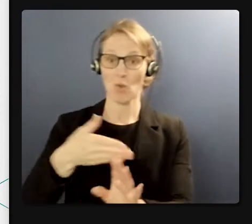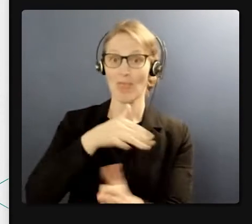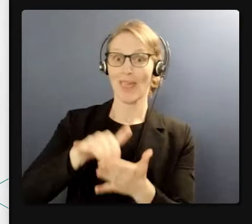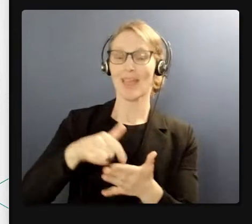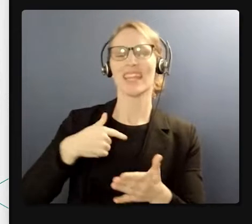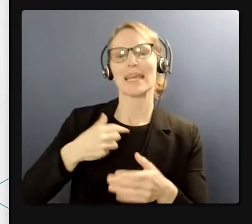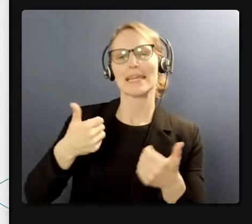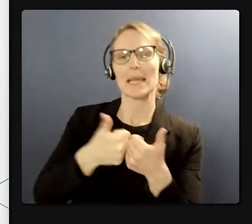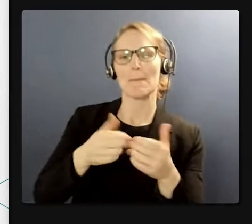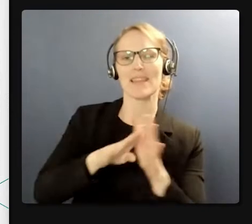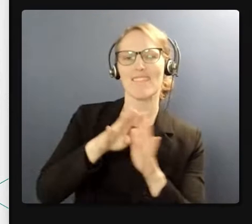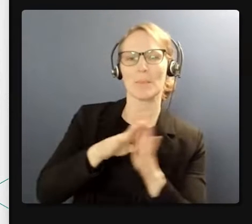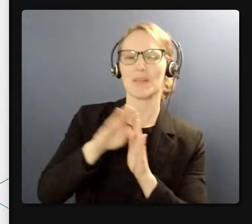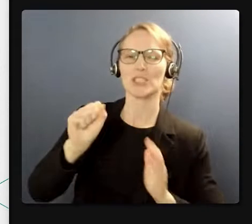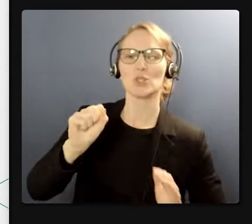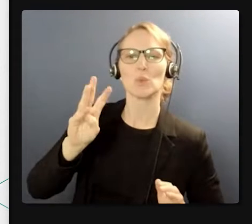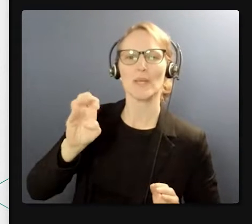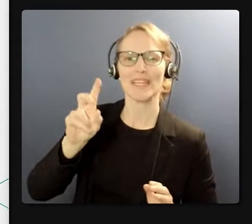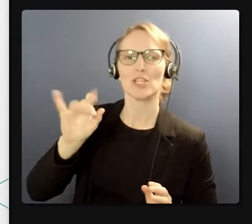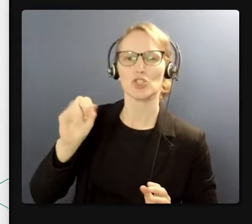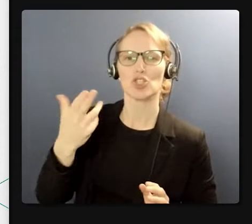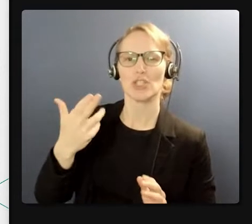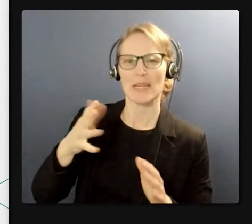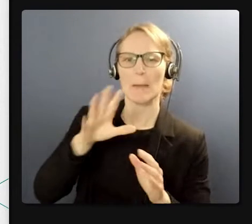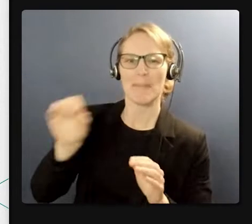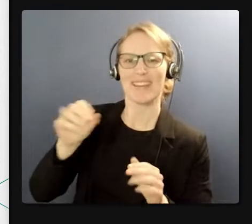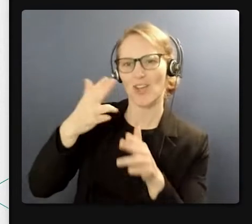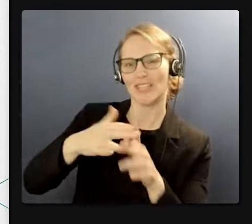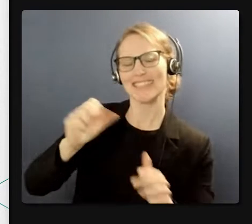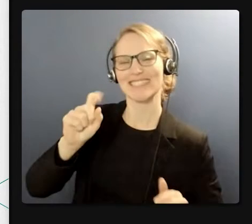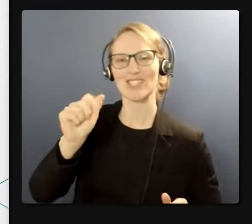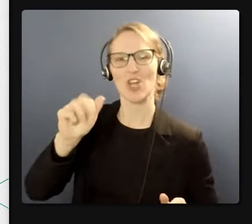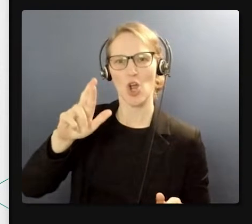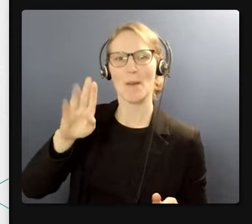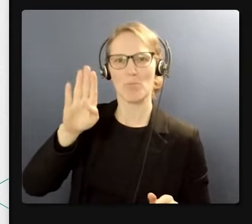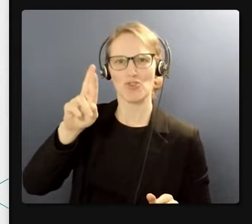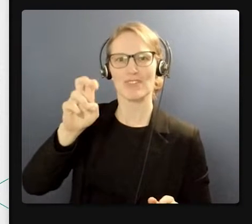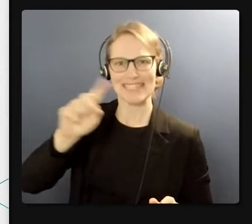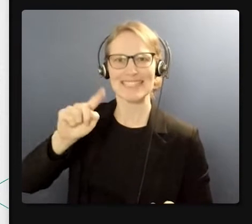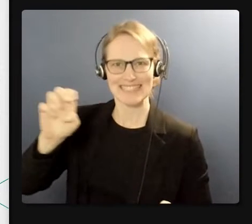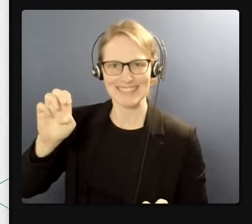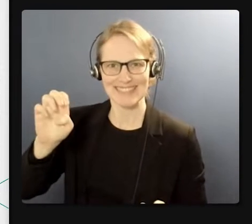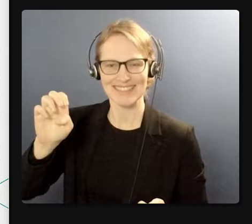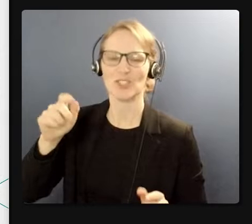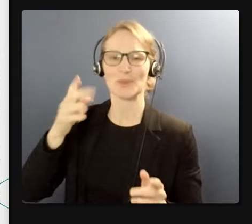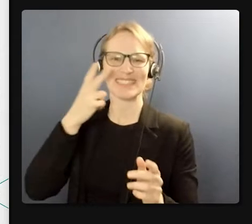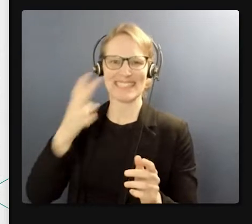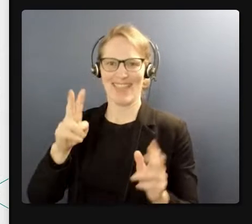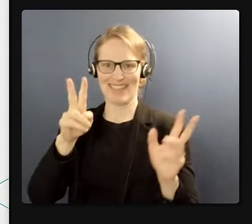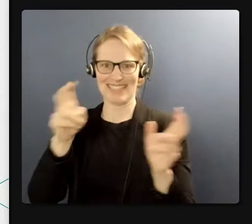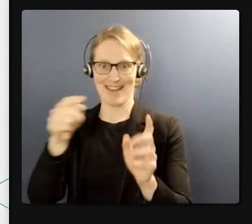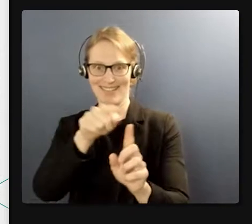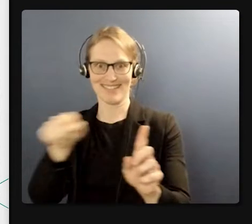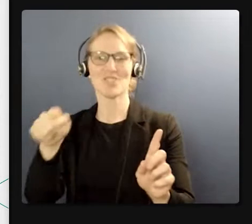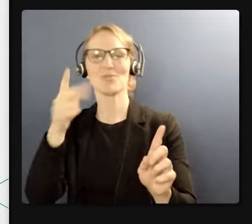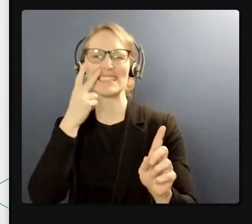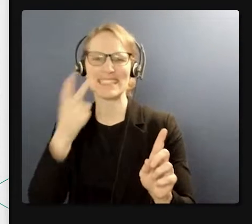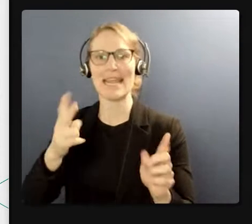The agenda for the talk today, is these three items. We're first going to start looking at a video